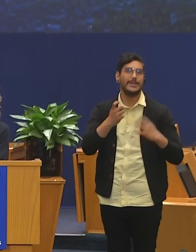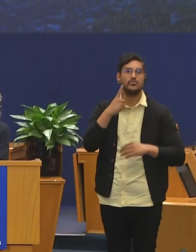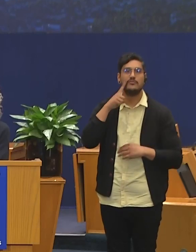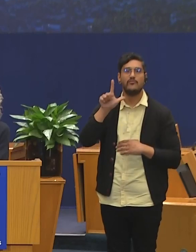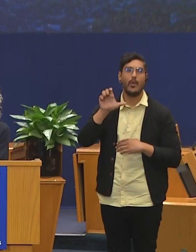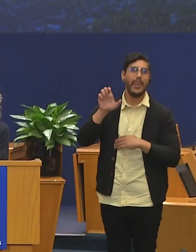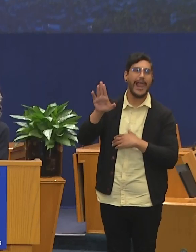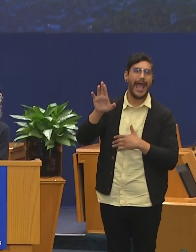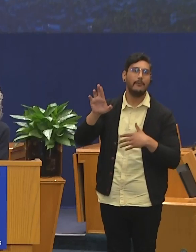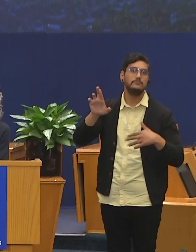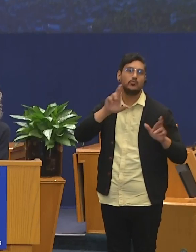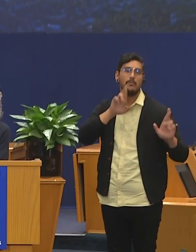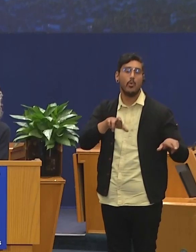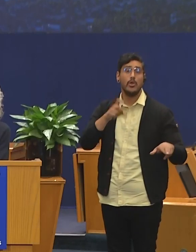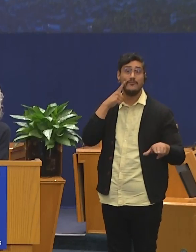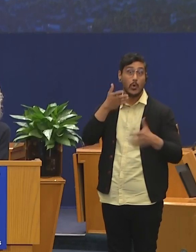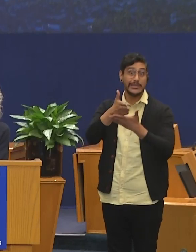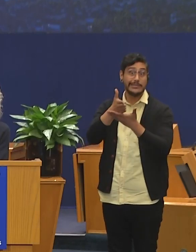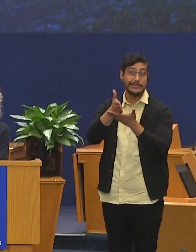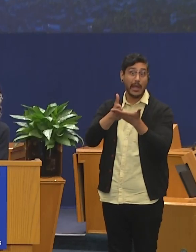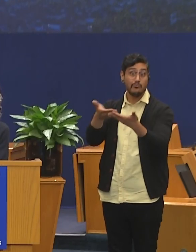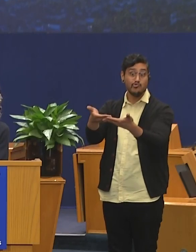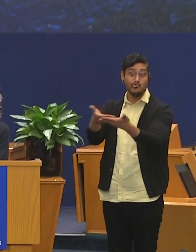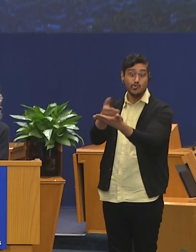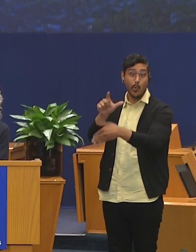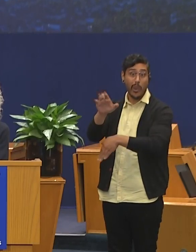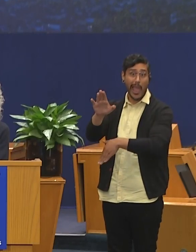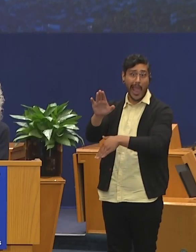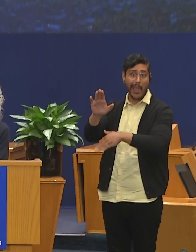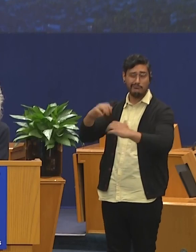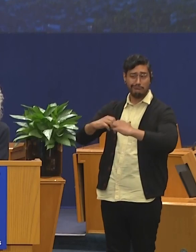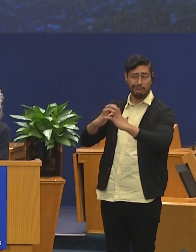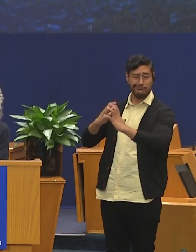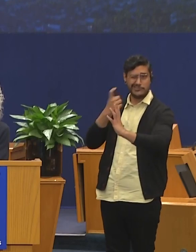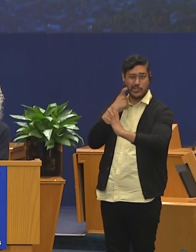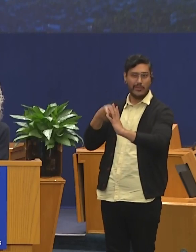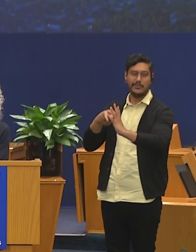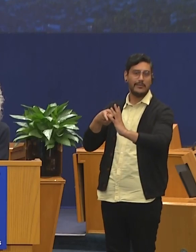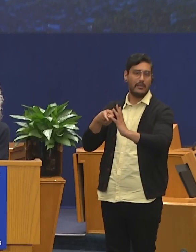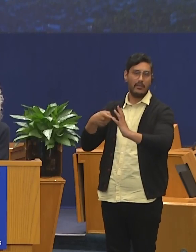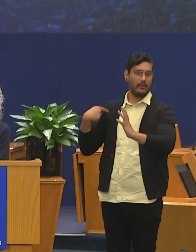ELECTRONIC REPORTING OF LAB RESULTS FOR SOME OF THE NEWER LABS.